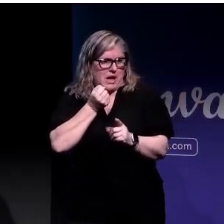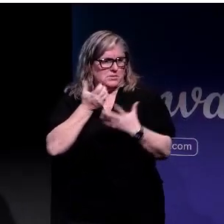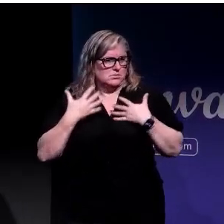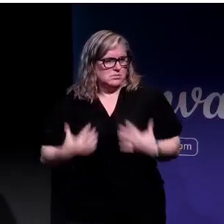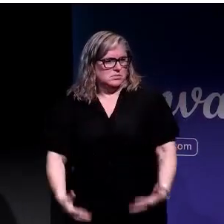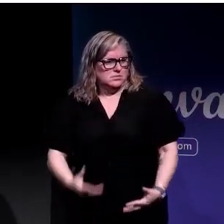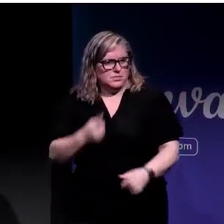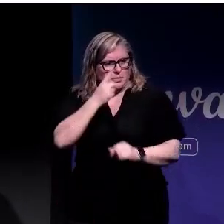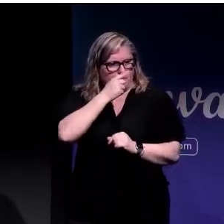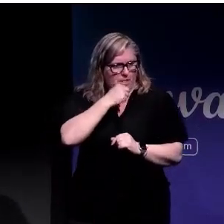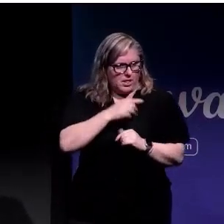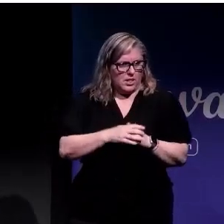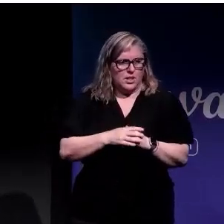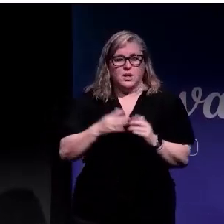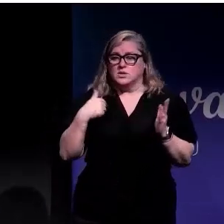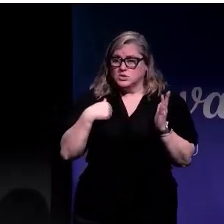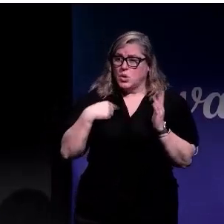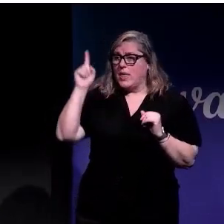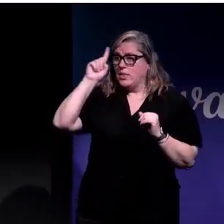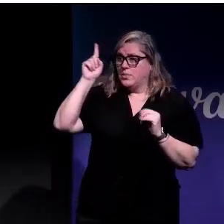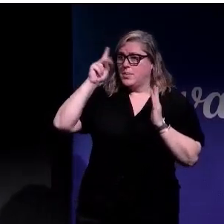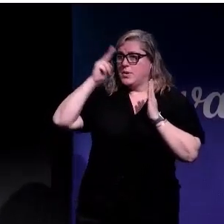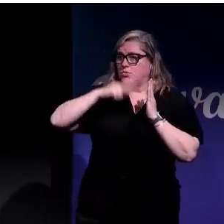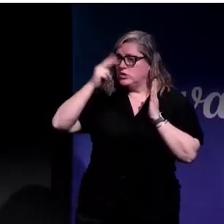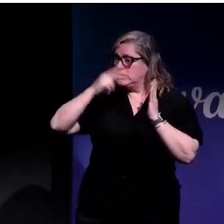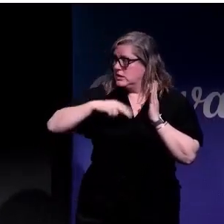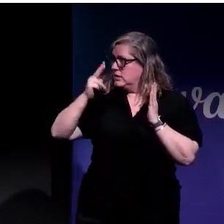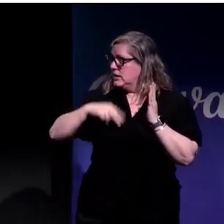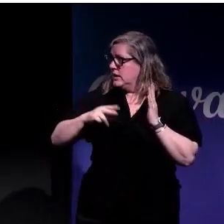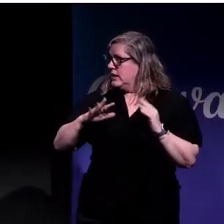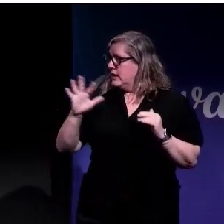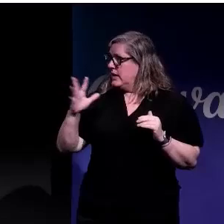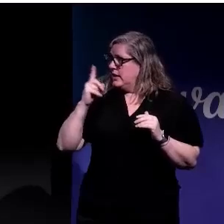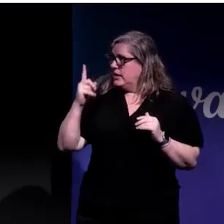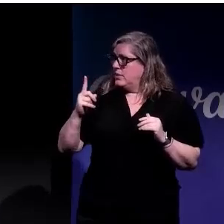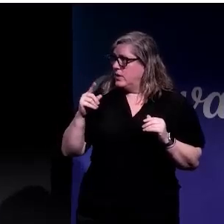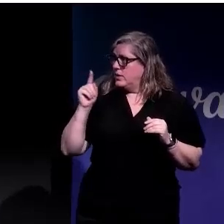Now I'm doing lots of reading at the moment, and anyone who has done, uh,